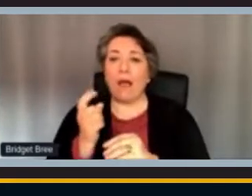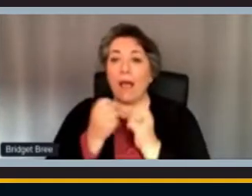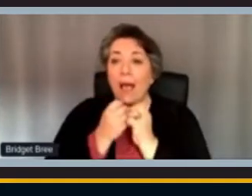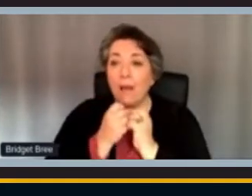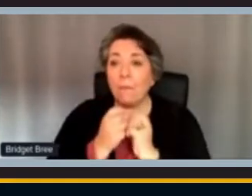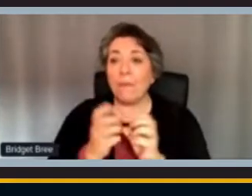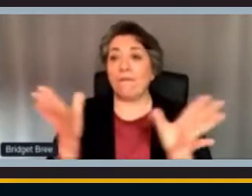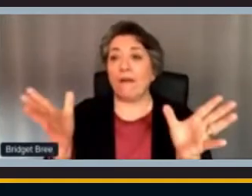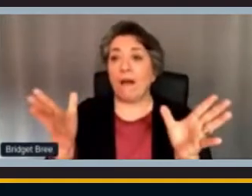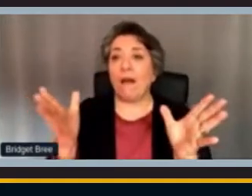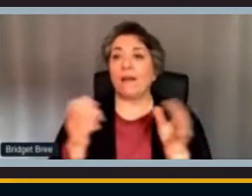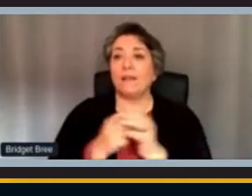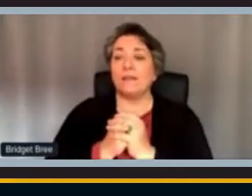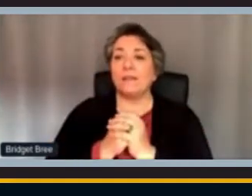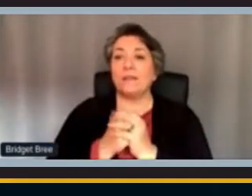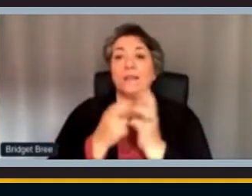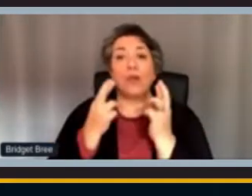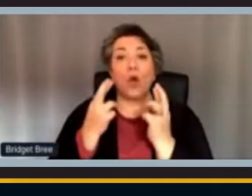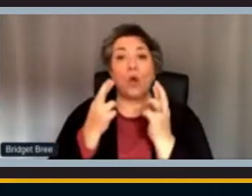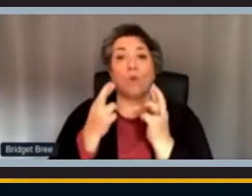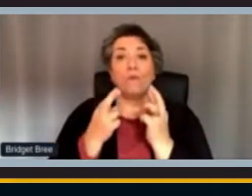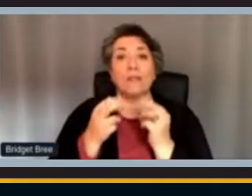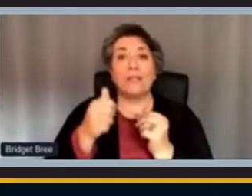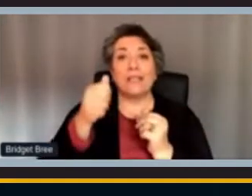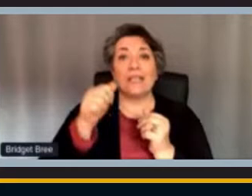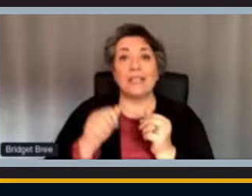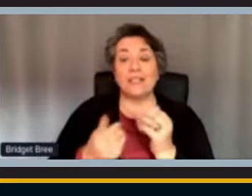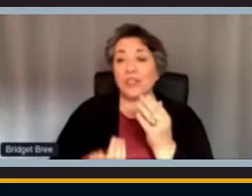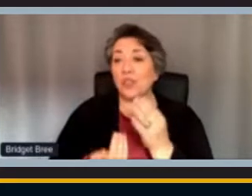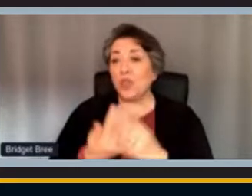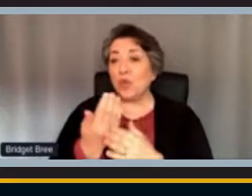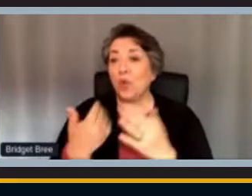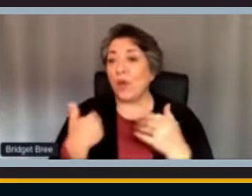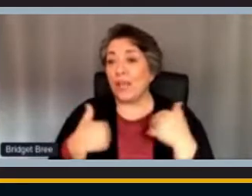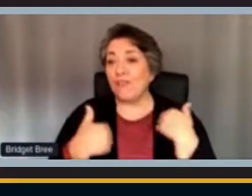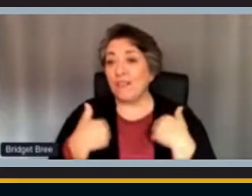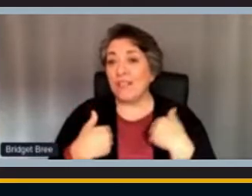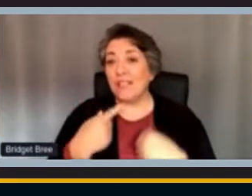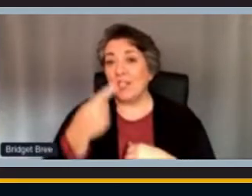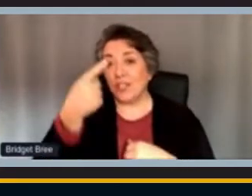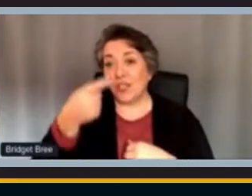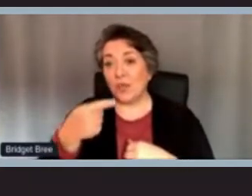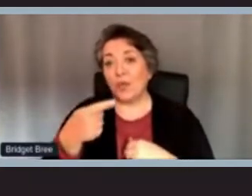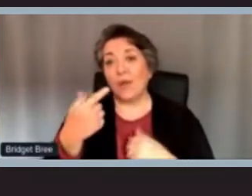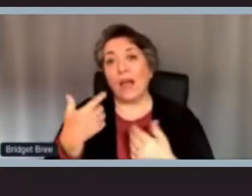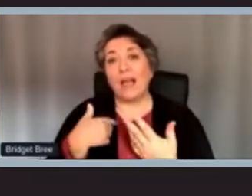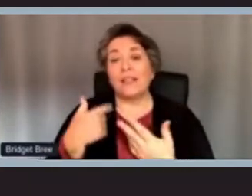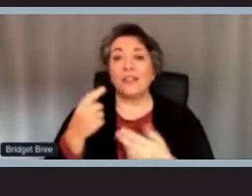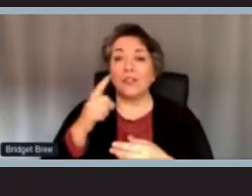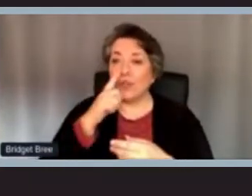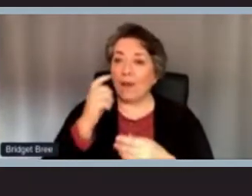Hopefully, some of these resources were new or interesting to you and on the presentation website you can find all of the links.